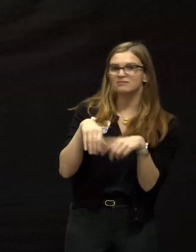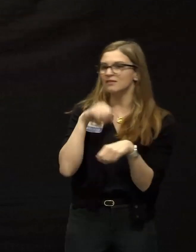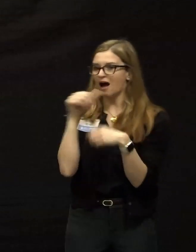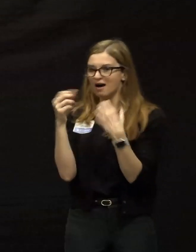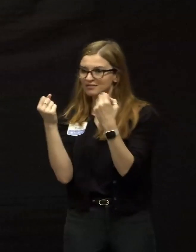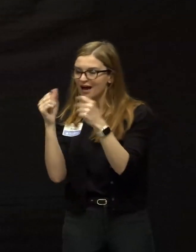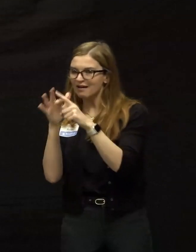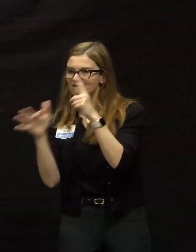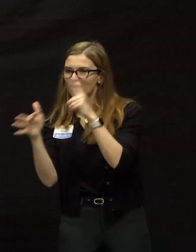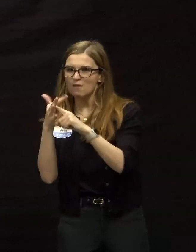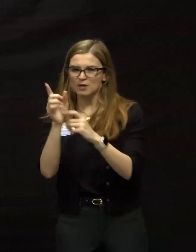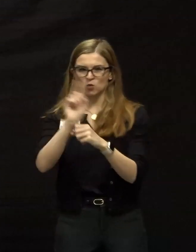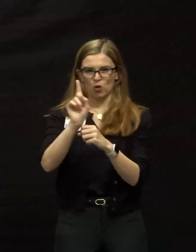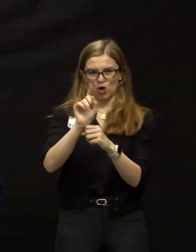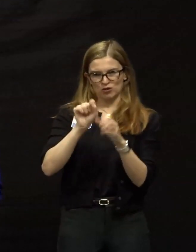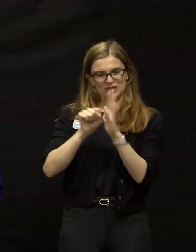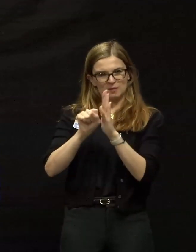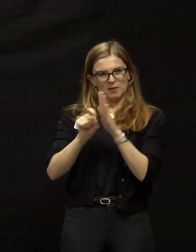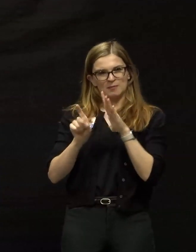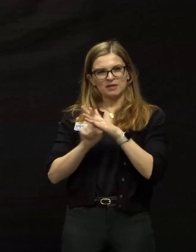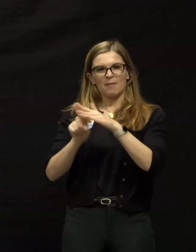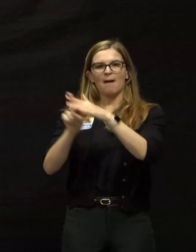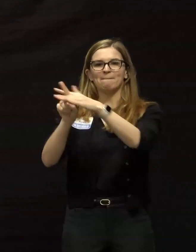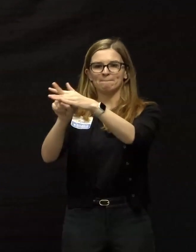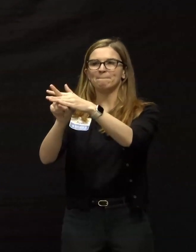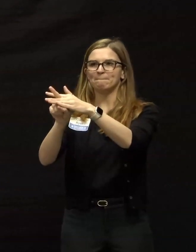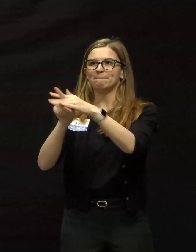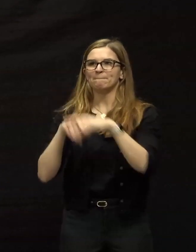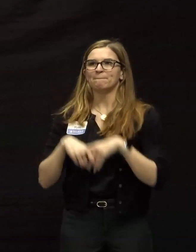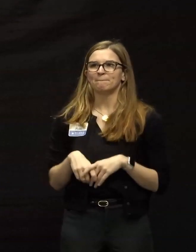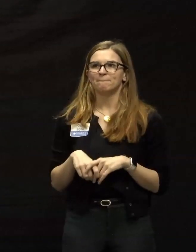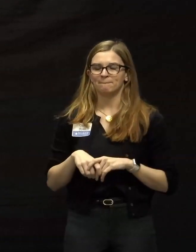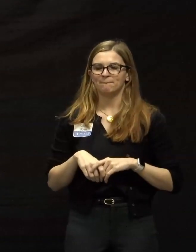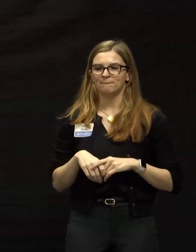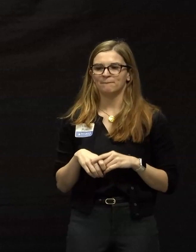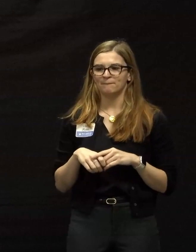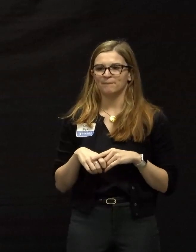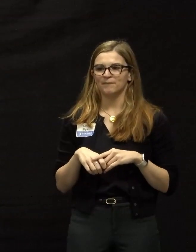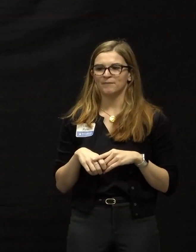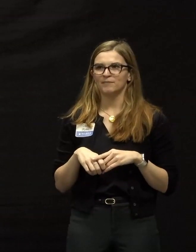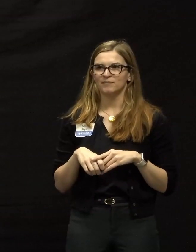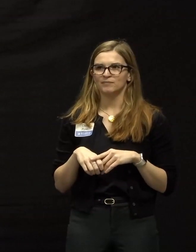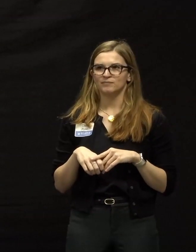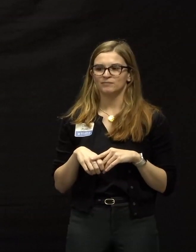Is it an environment where there's sign language or not? So where do they exhibit these symptoms?